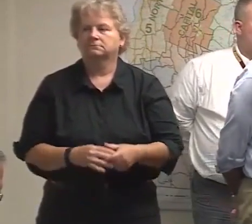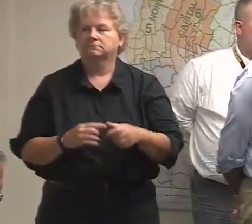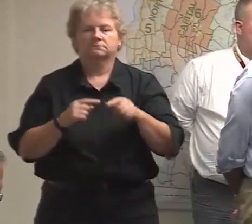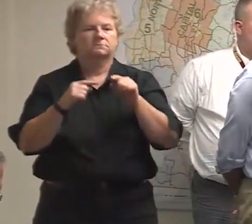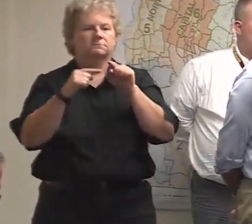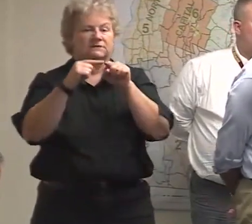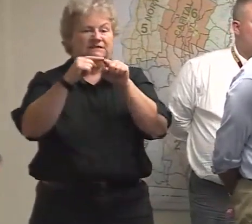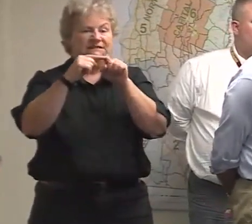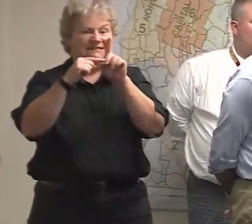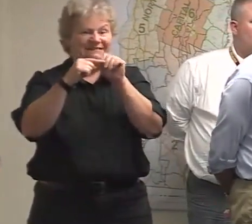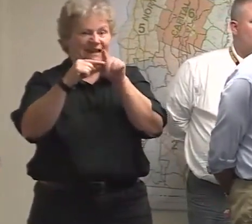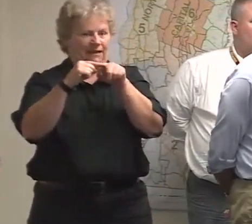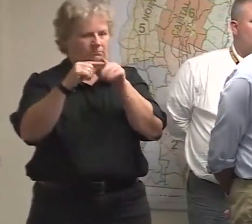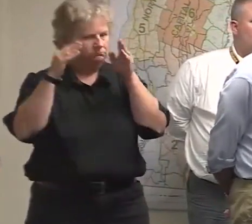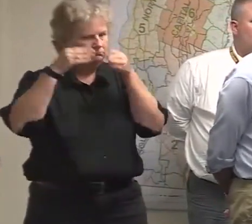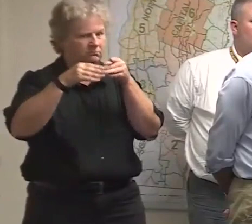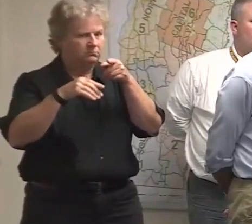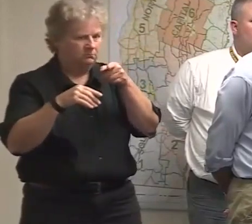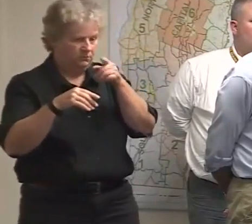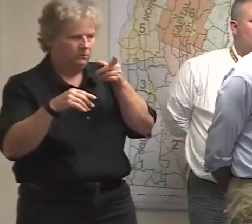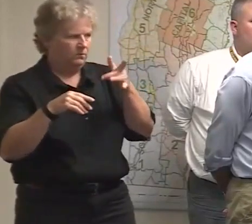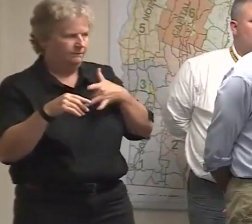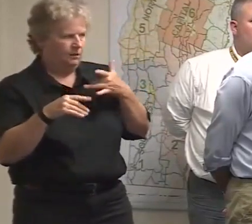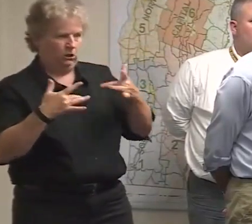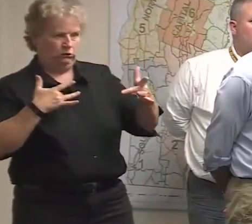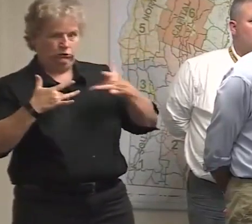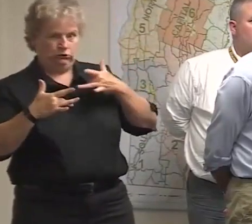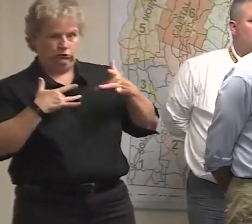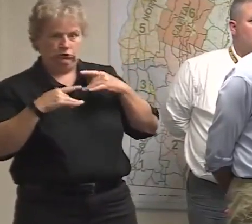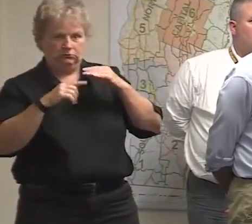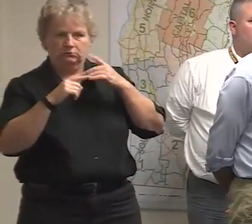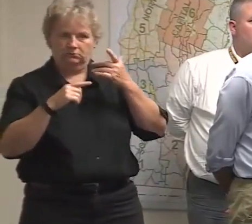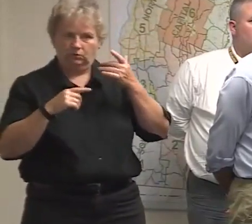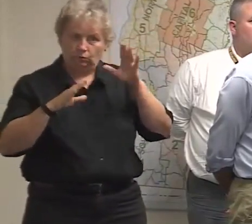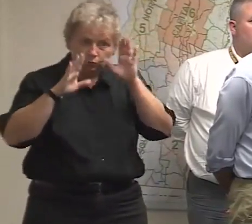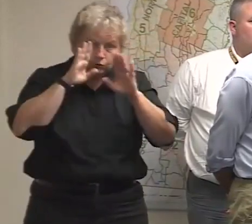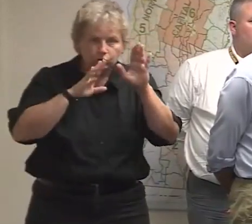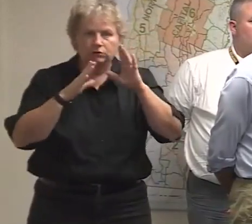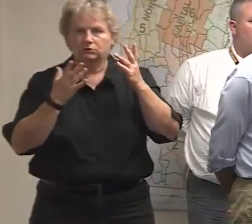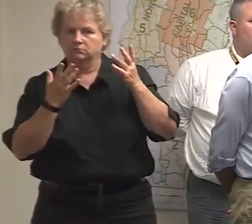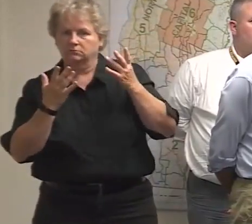AH, I’M SURE ERIC DOES COME TO THE PODIUM, PLEASE. OH, READY, ERIC?